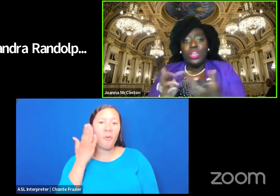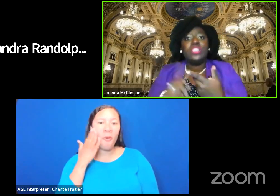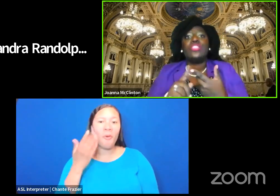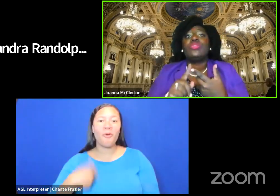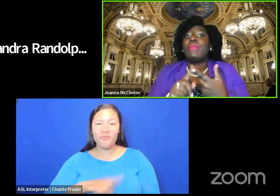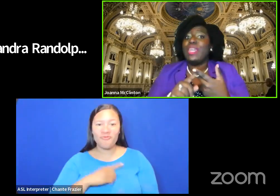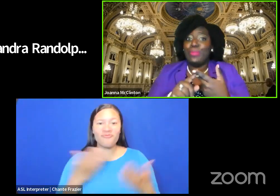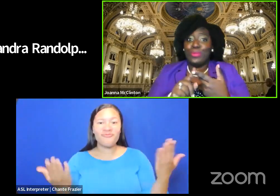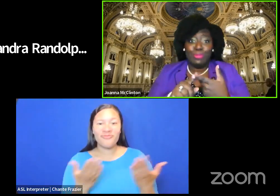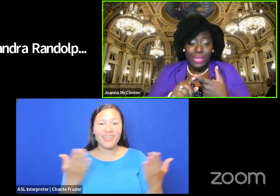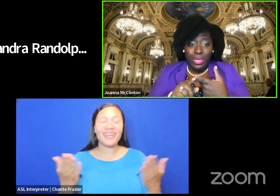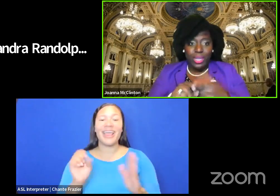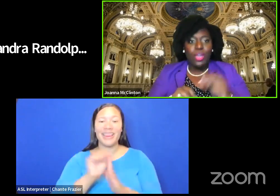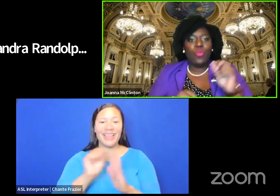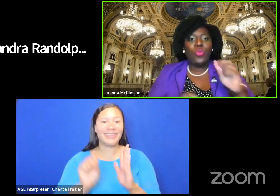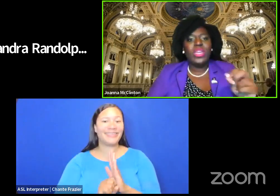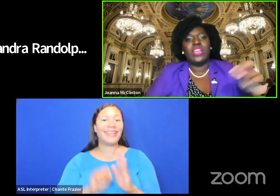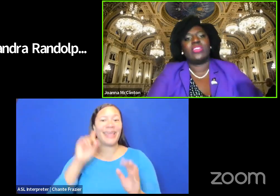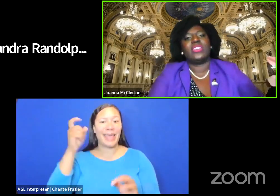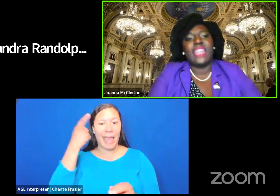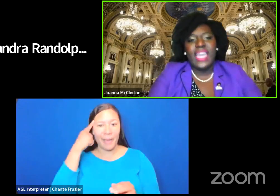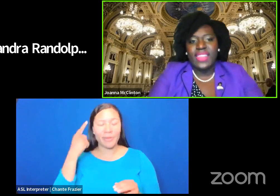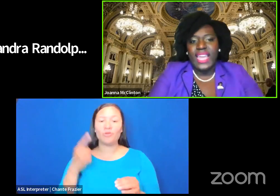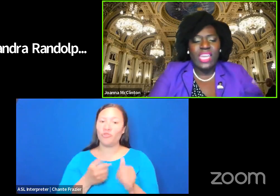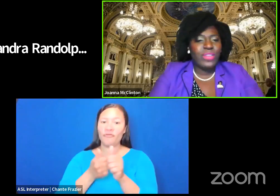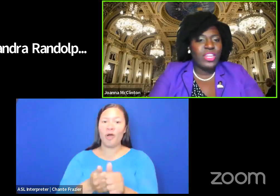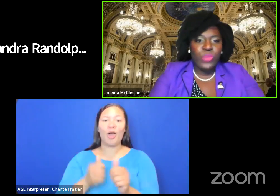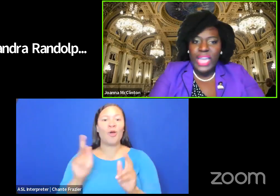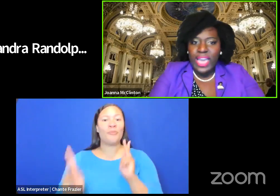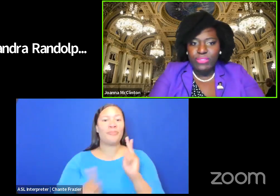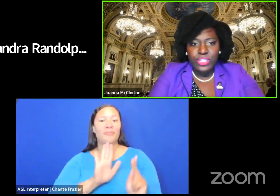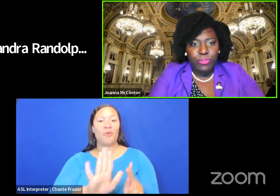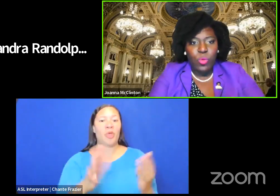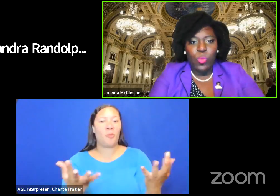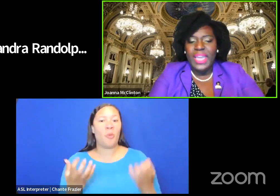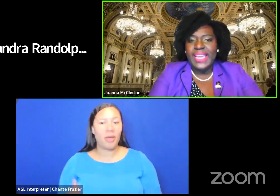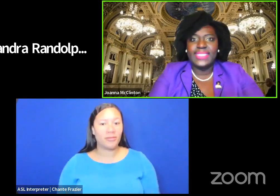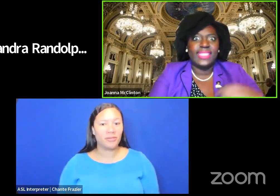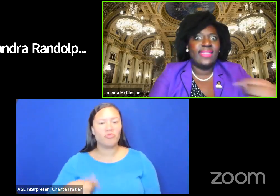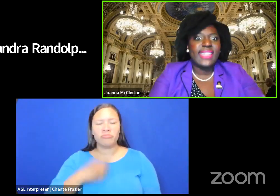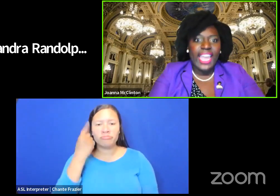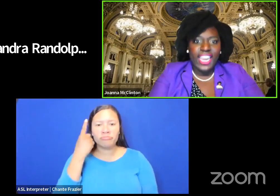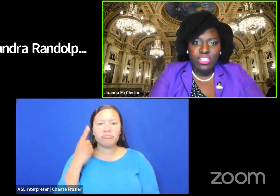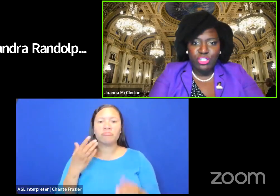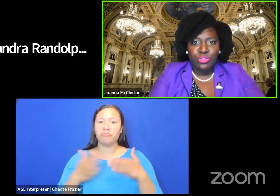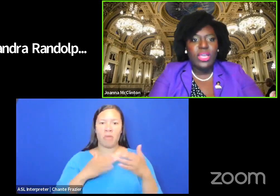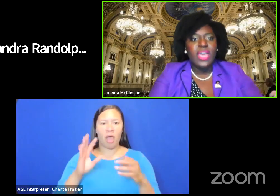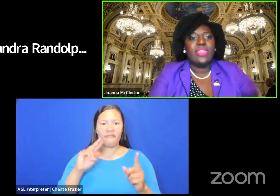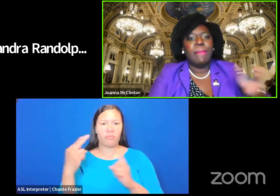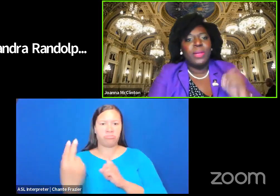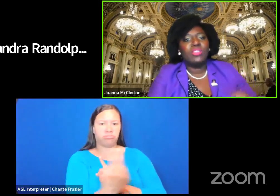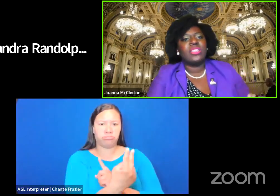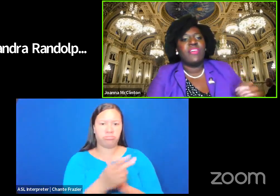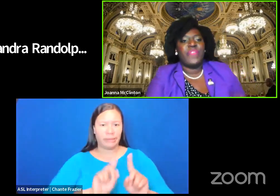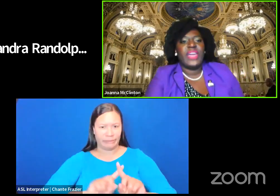views, our party affiliation are different sometimes opposed at moments at first but we all understand